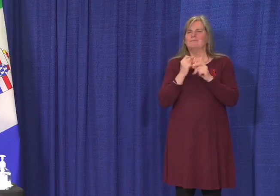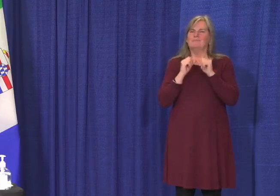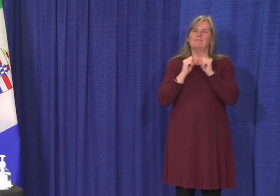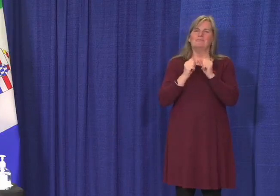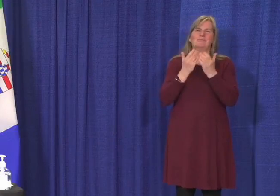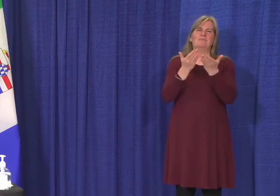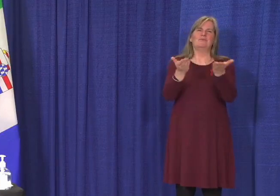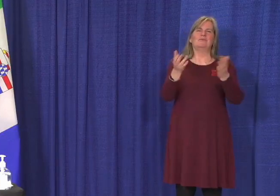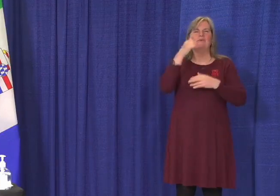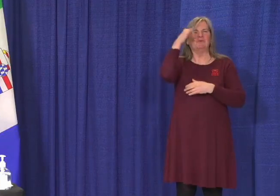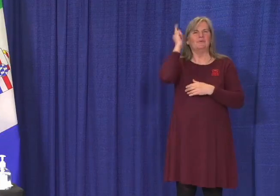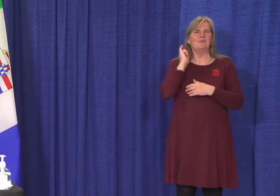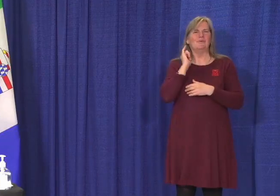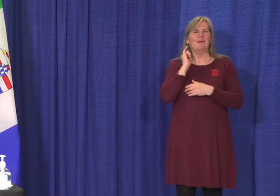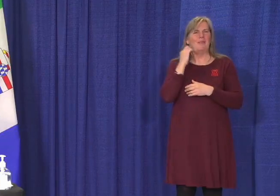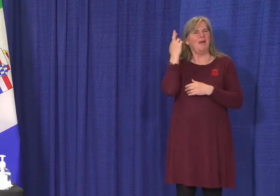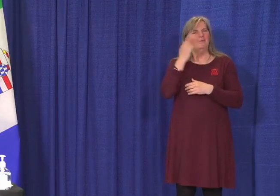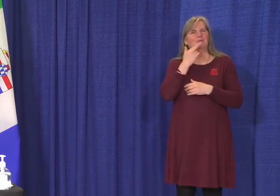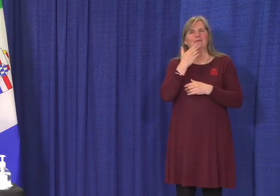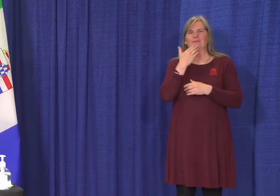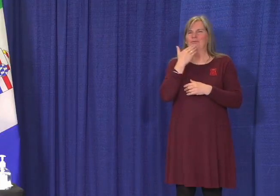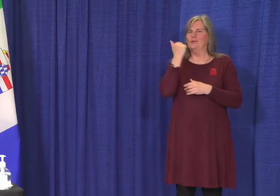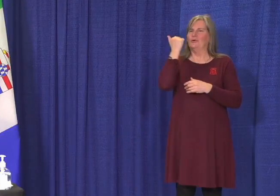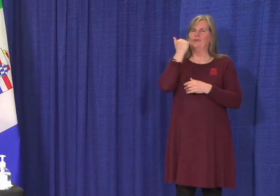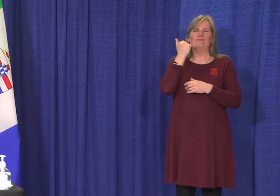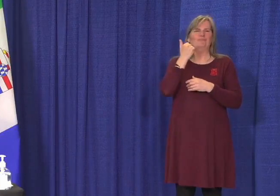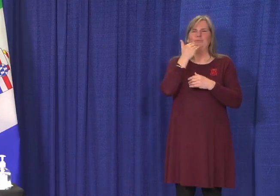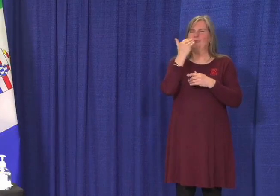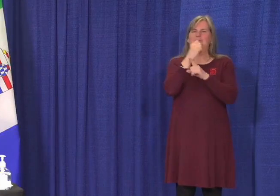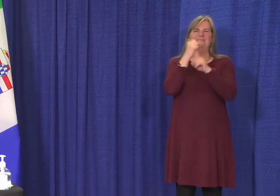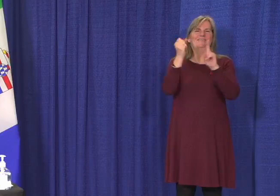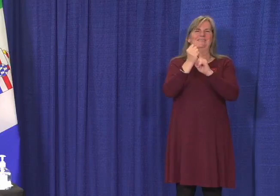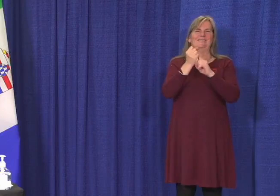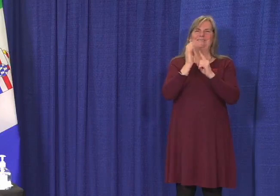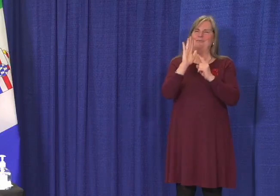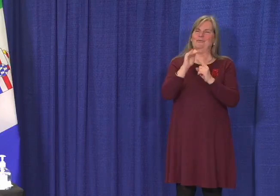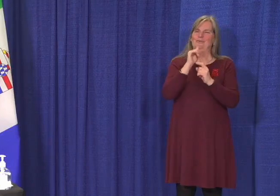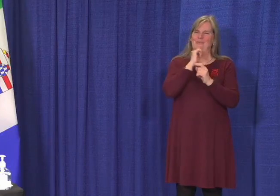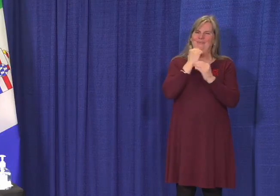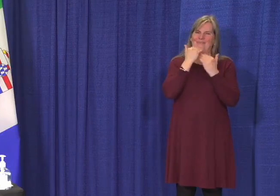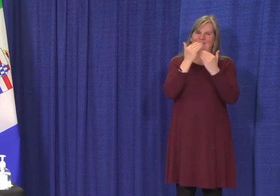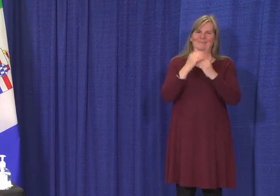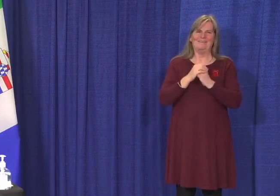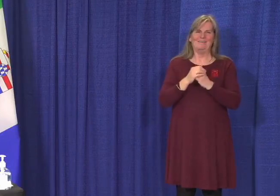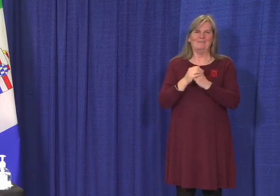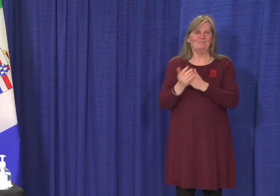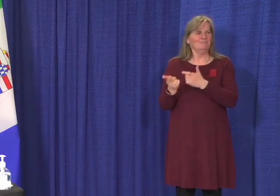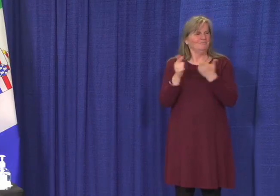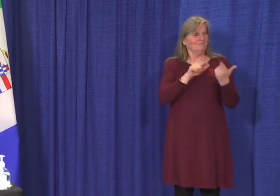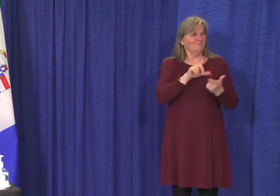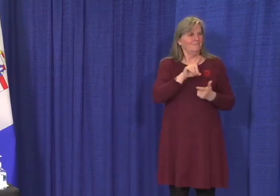your patience and vigilance. Be kind to each other and look